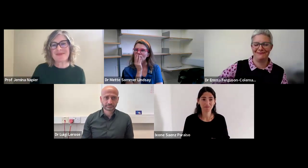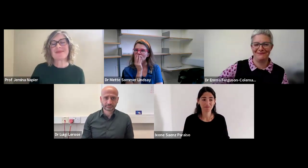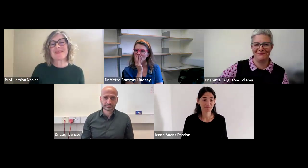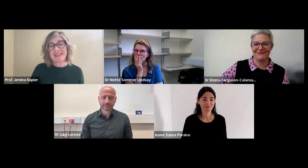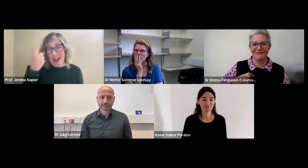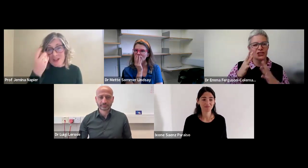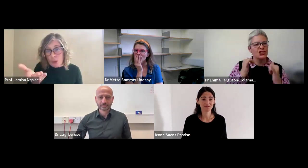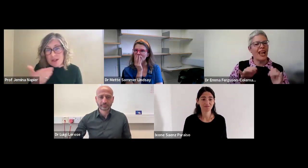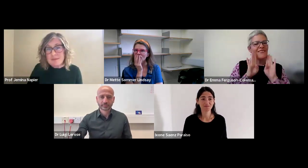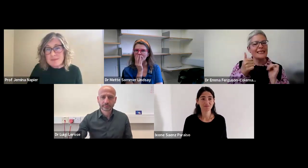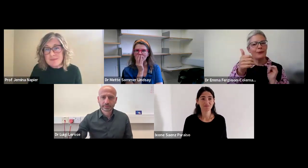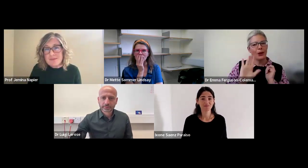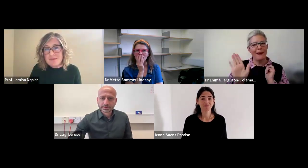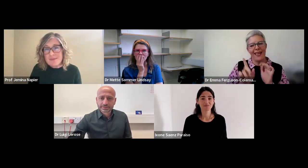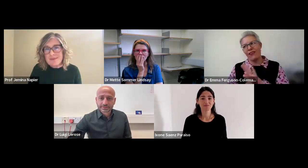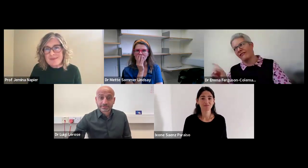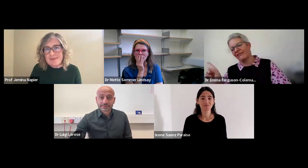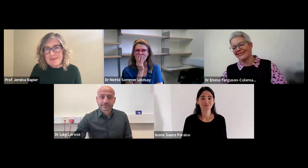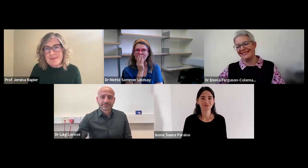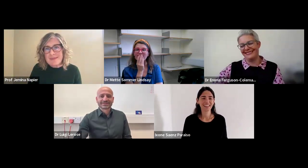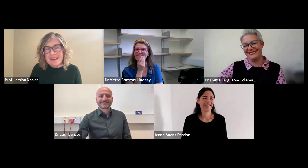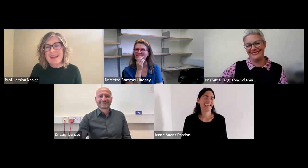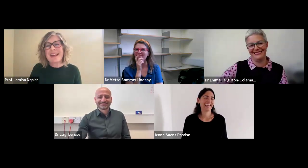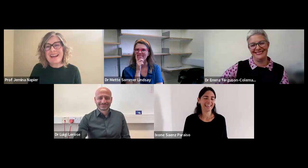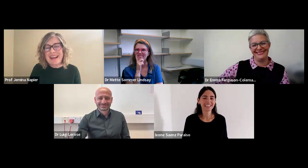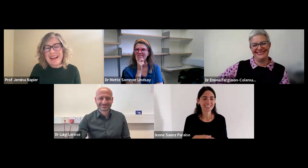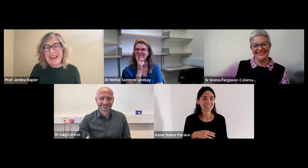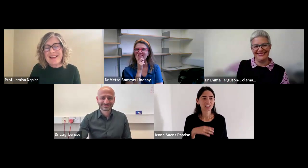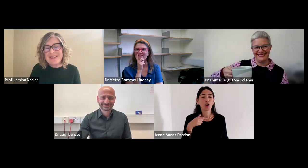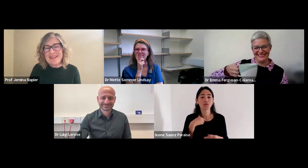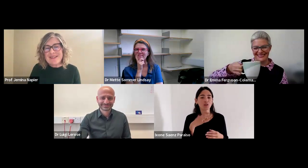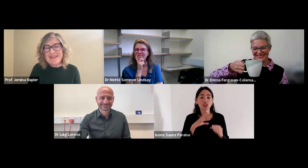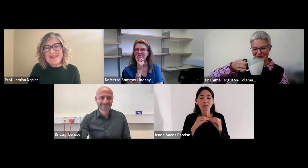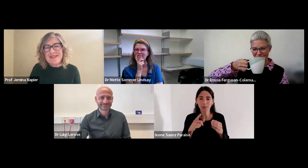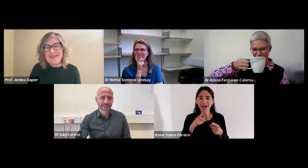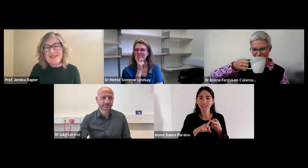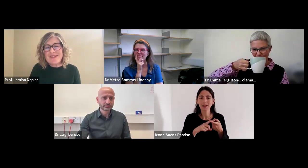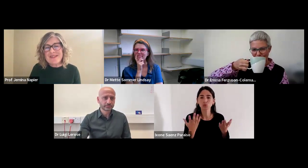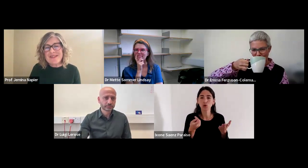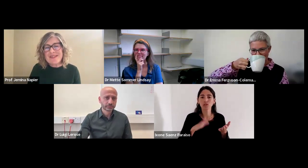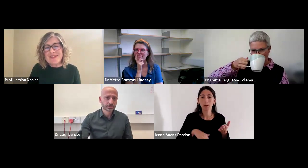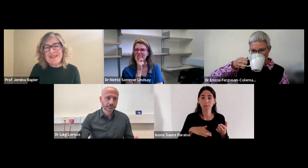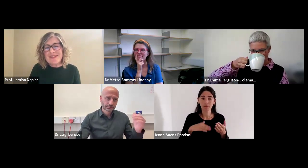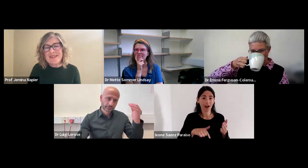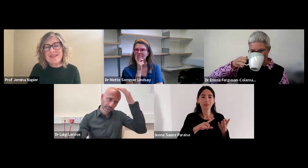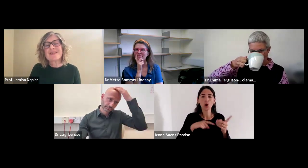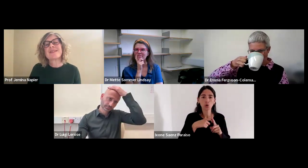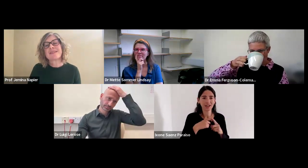Ixone: Check Facebook and then Cheerio. Yes, I just wanted to mention it depends